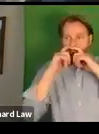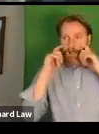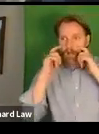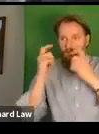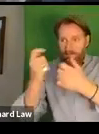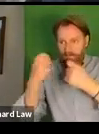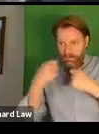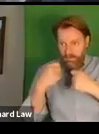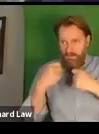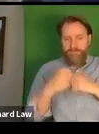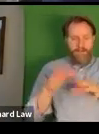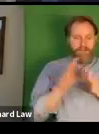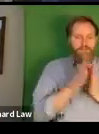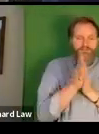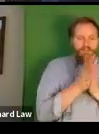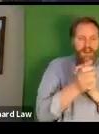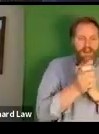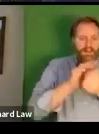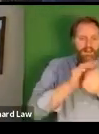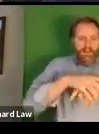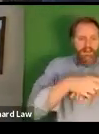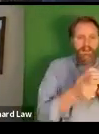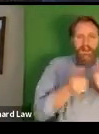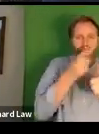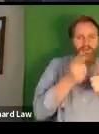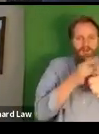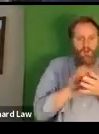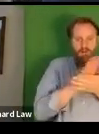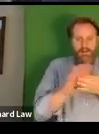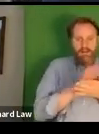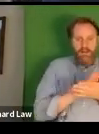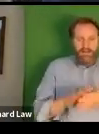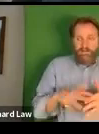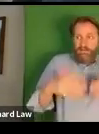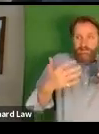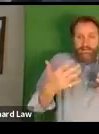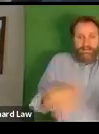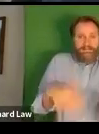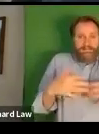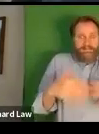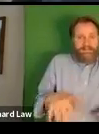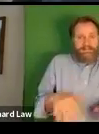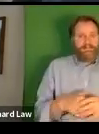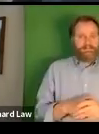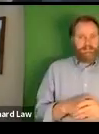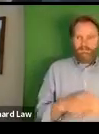place so really a question for Jackie initially but I'm gonna ask Steve about